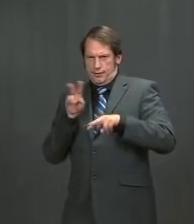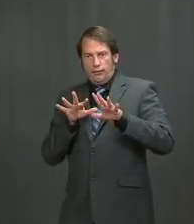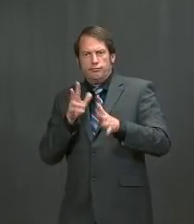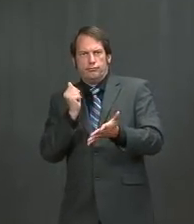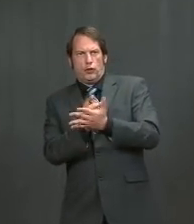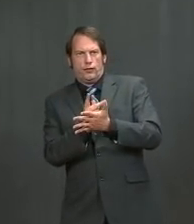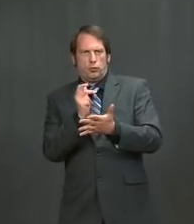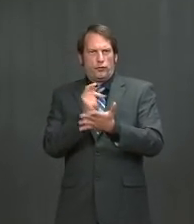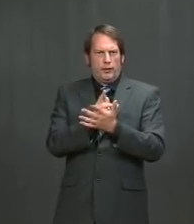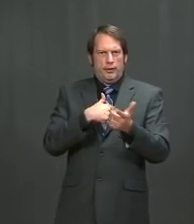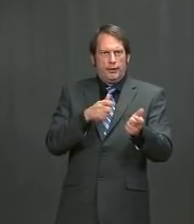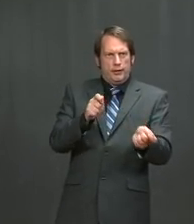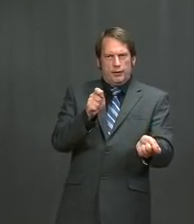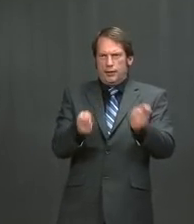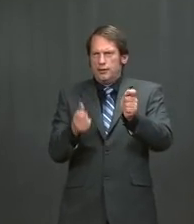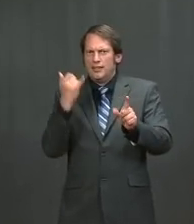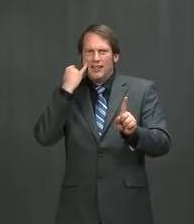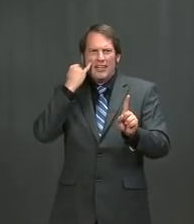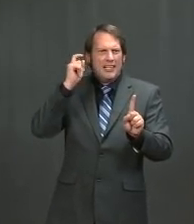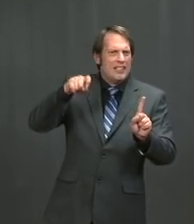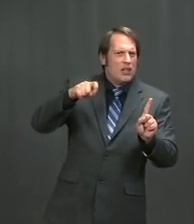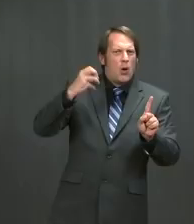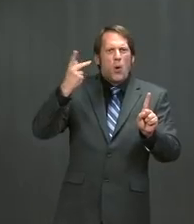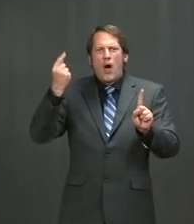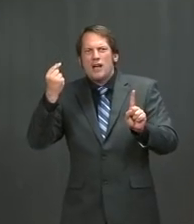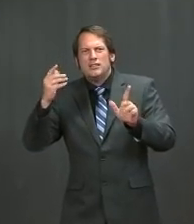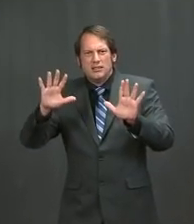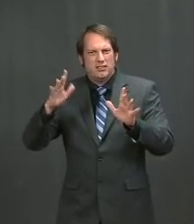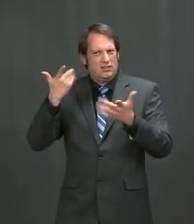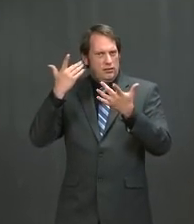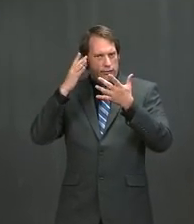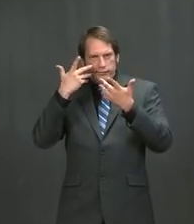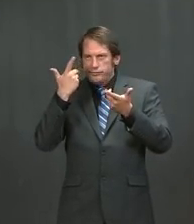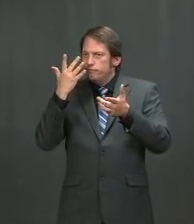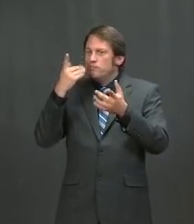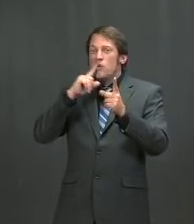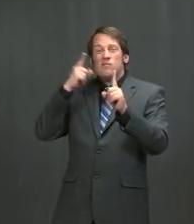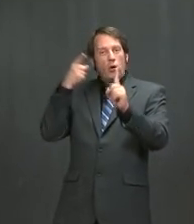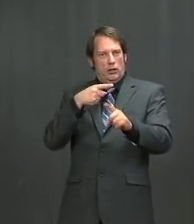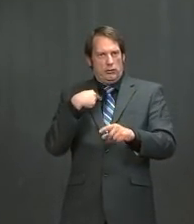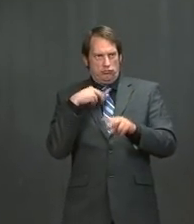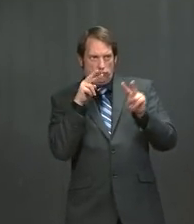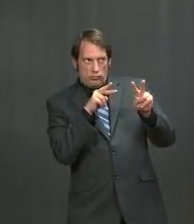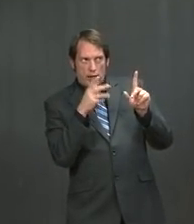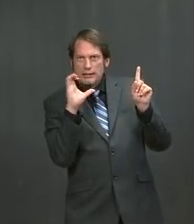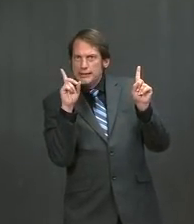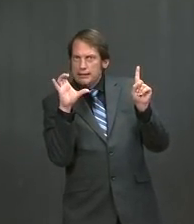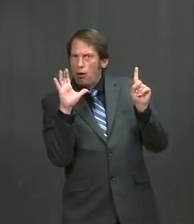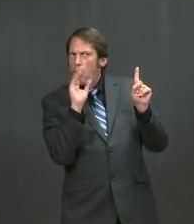We would -- we would leave it to them and the CDC, of course, to make that determination and announcement, but we do have flexibility in the doses